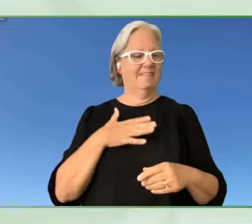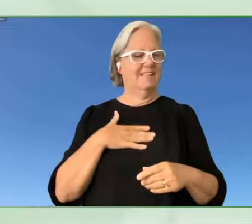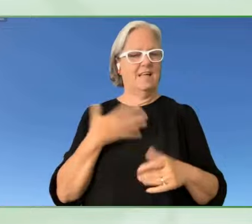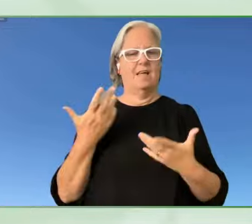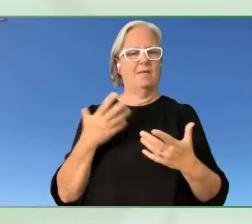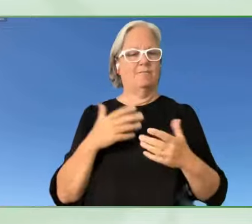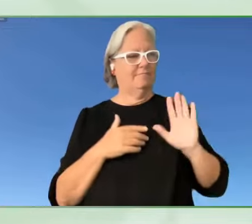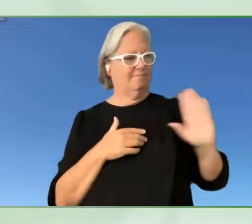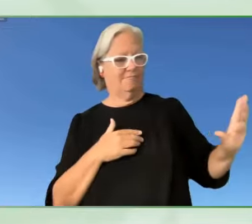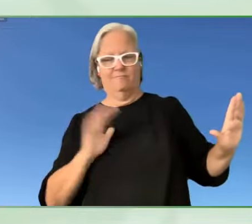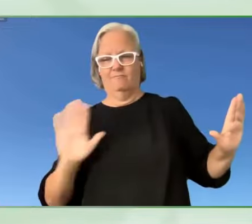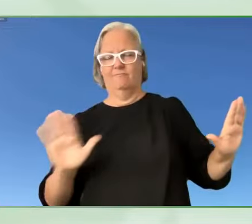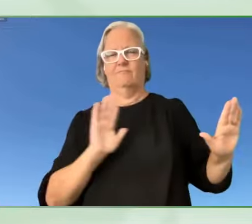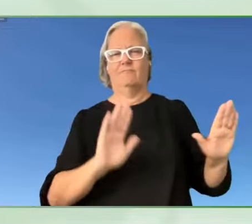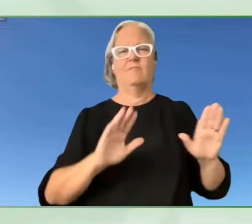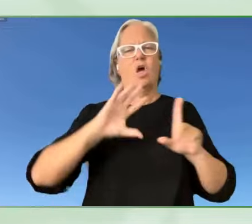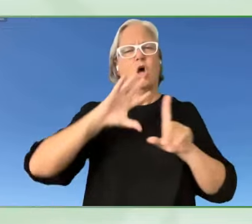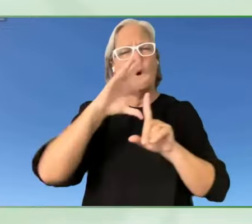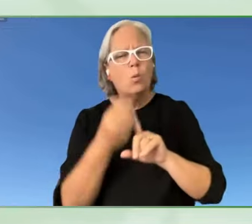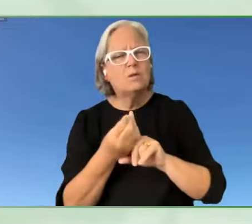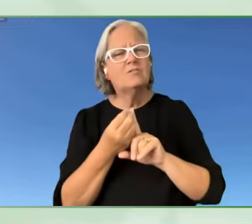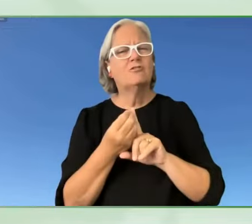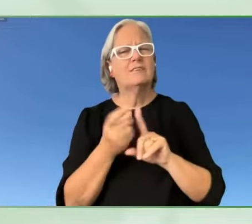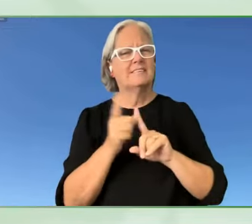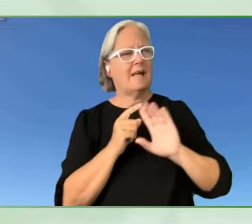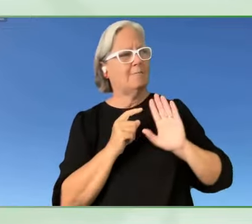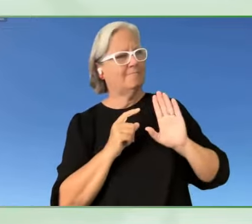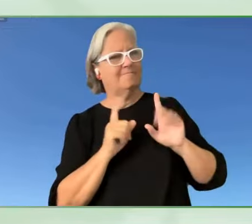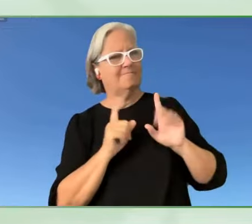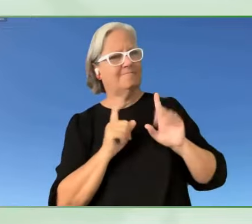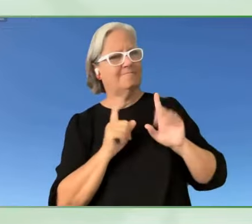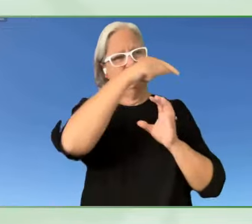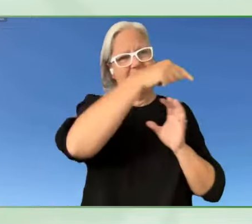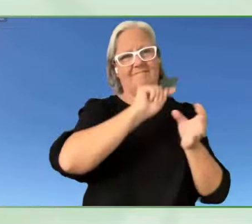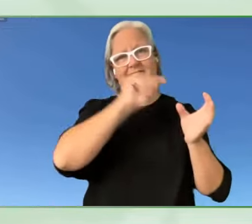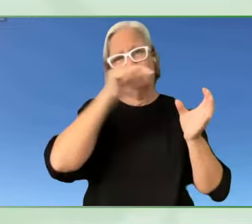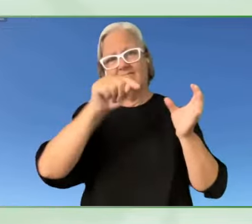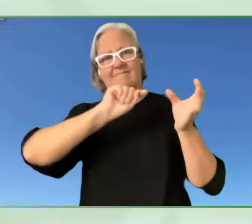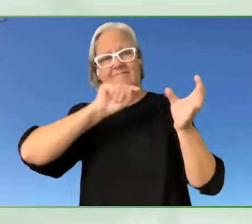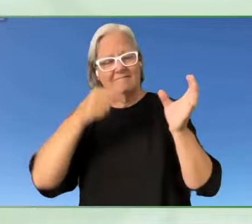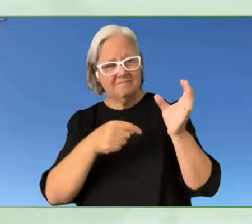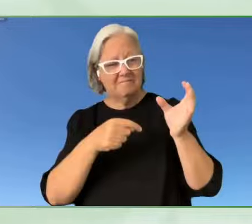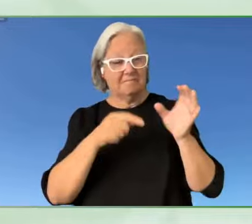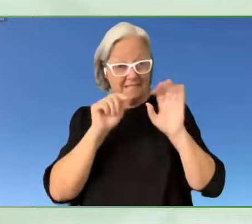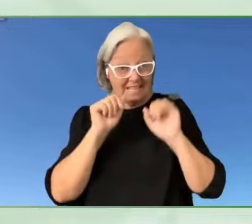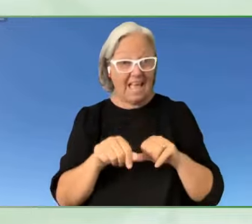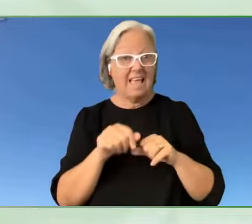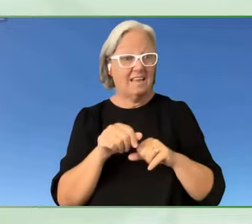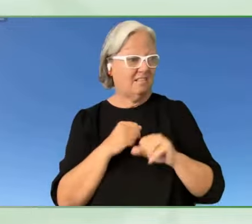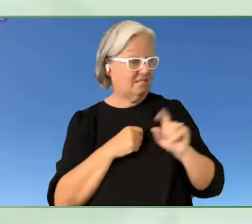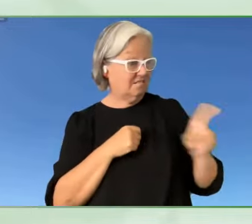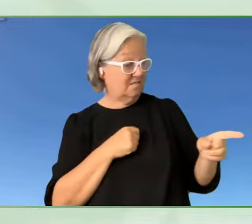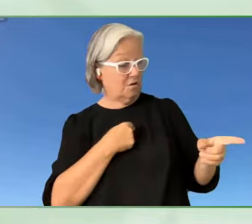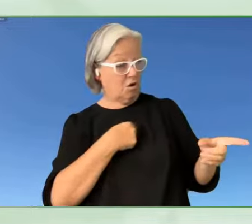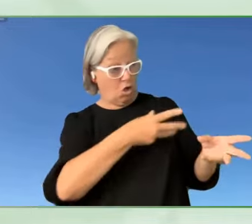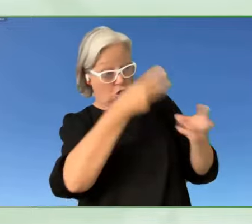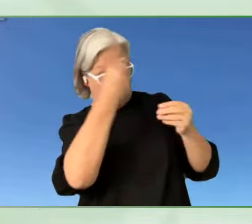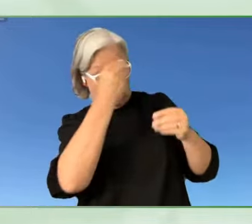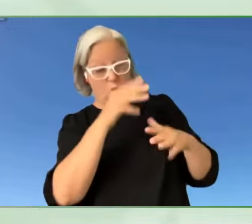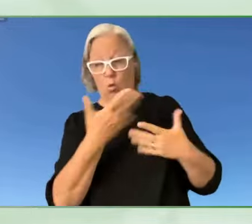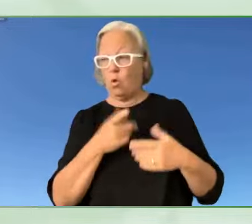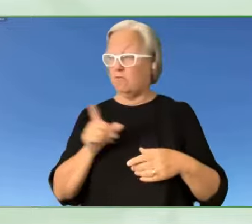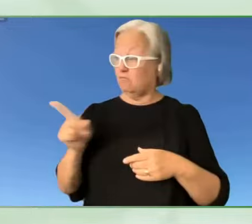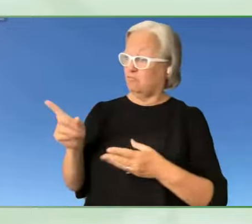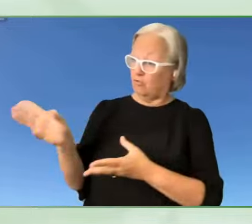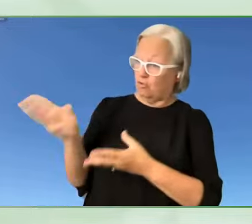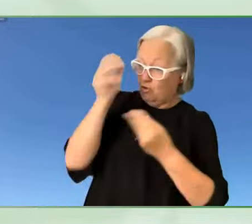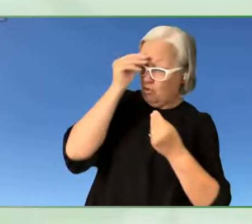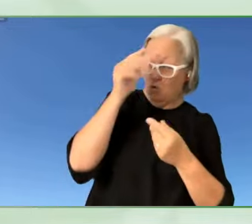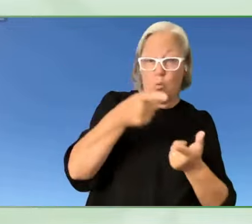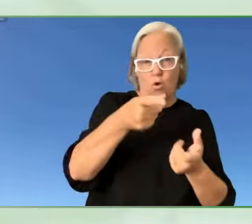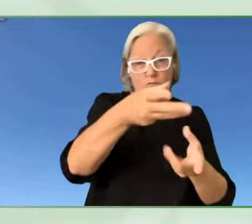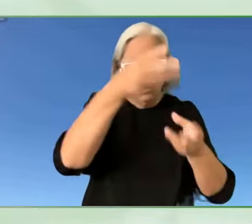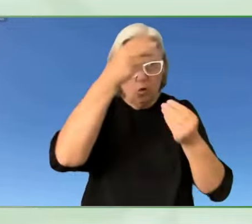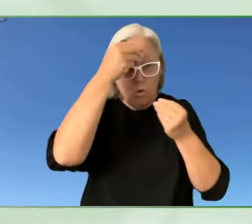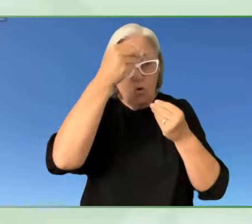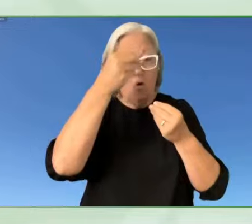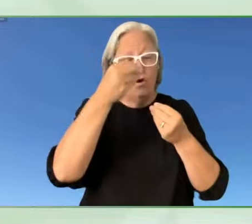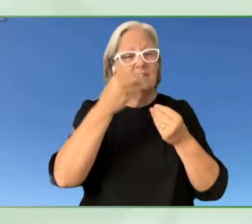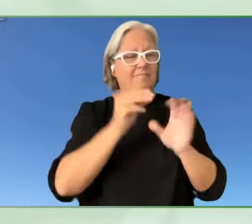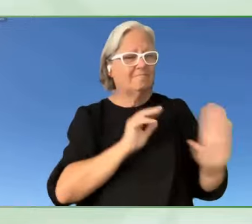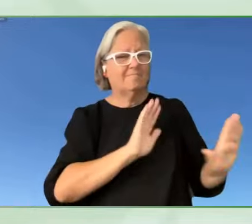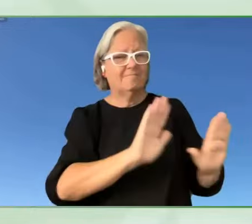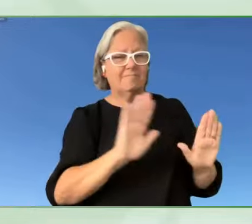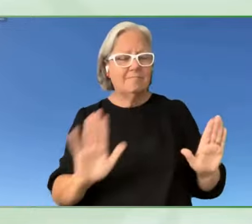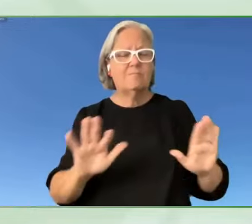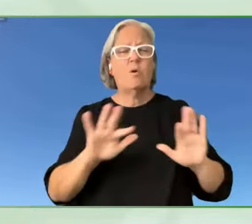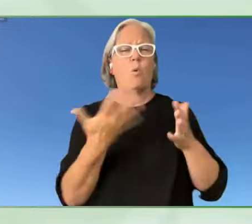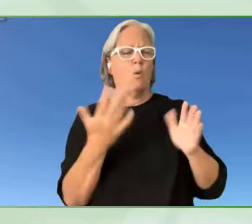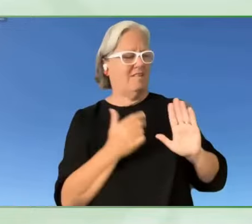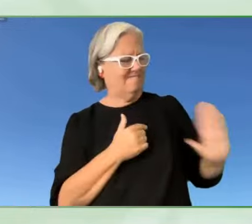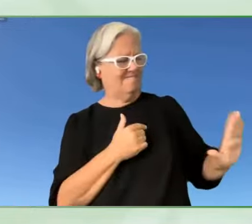Children come from a variety of educational programs.